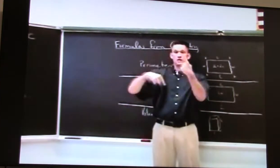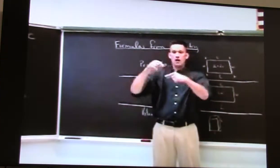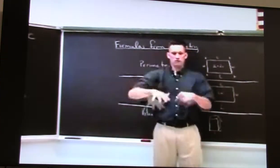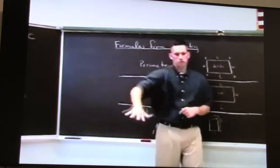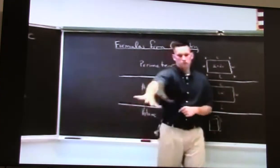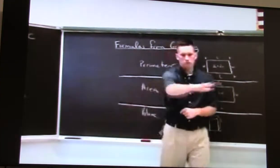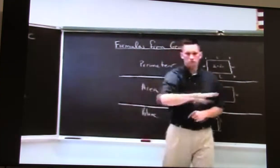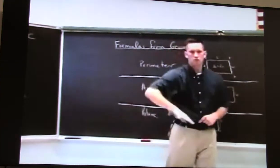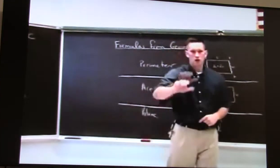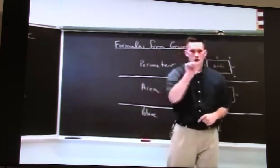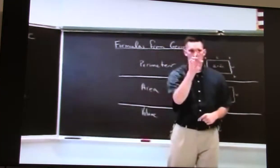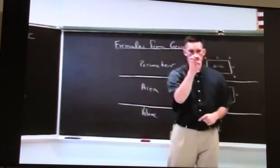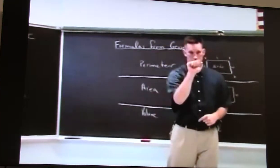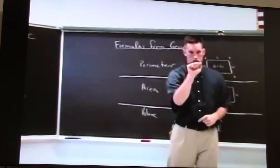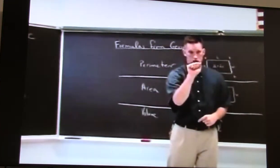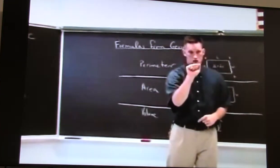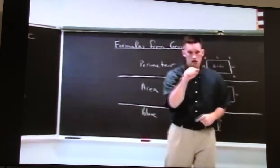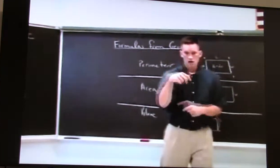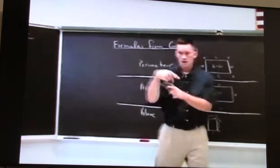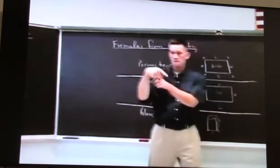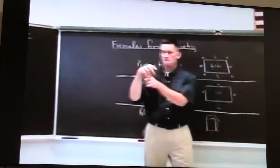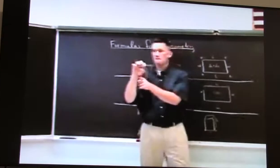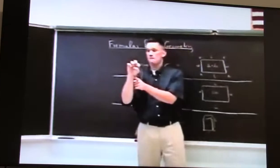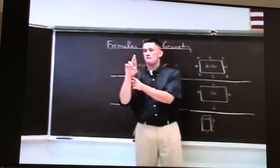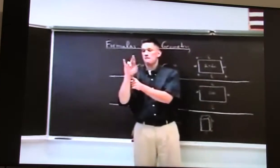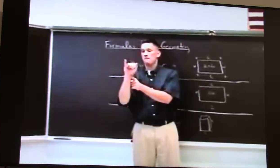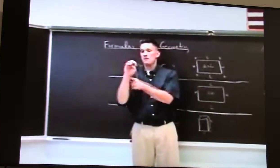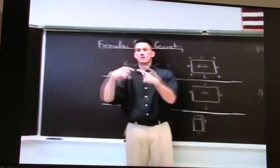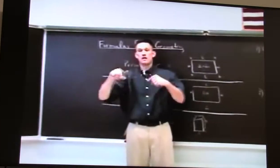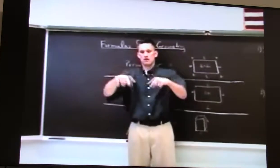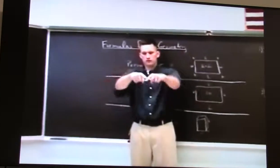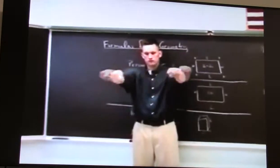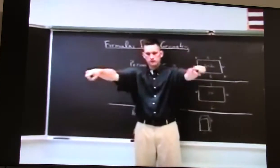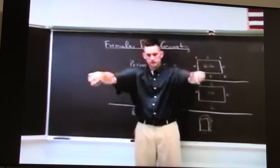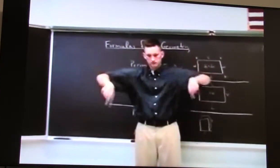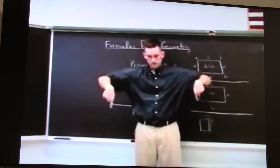It might be possible if your trying to put in carpet.